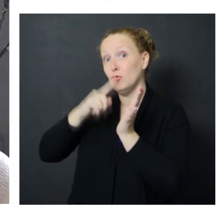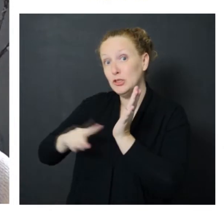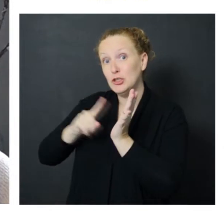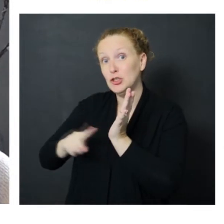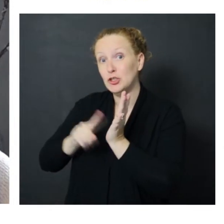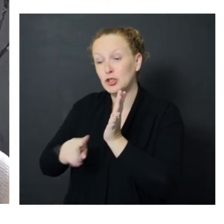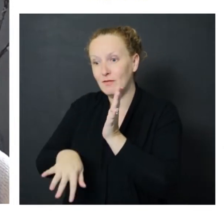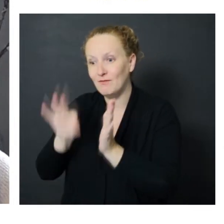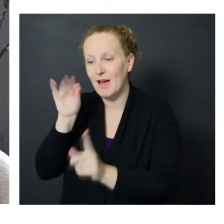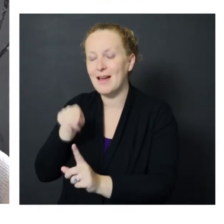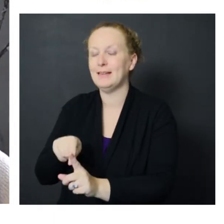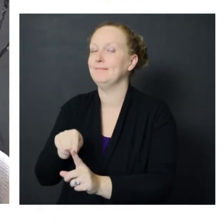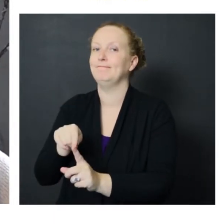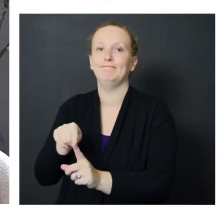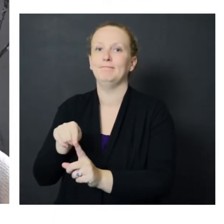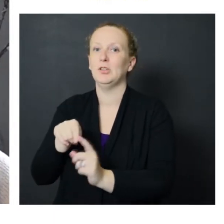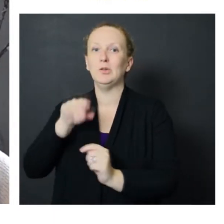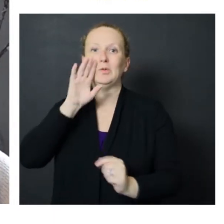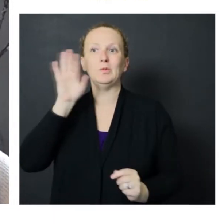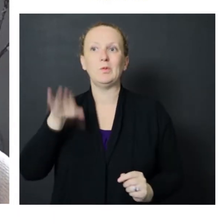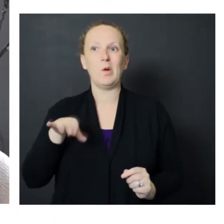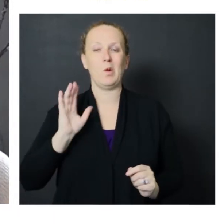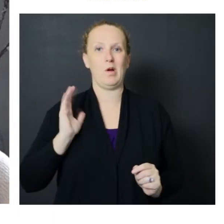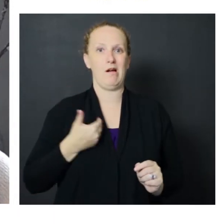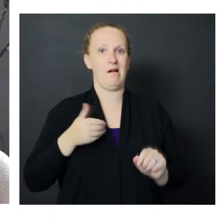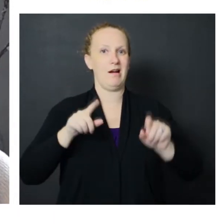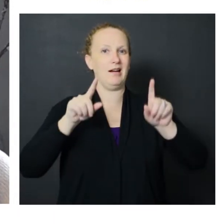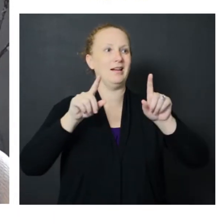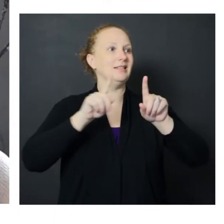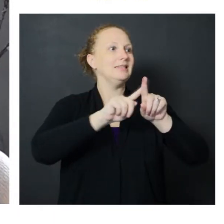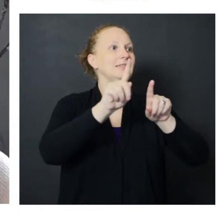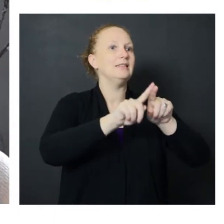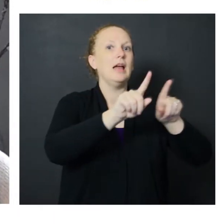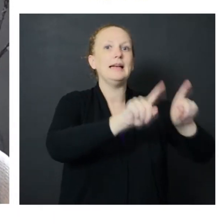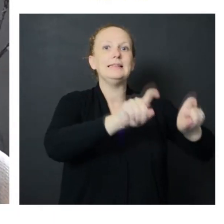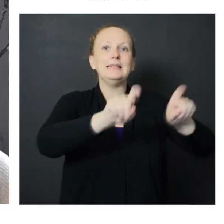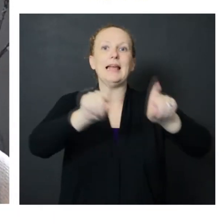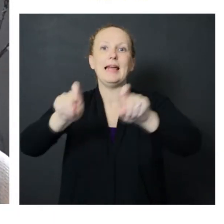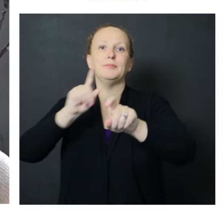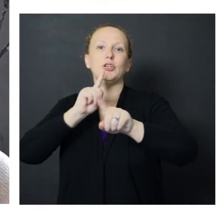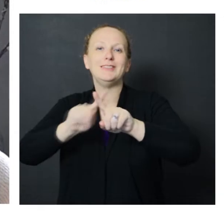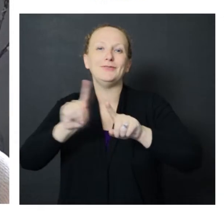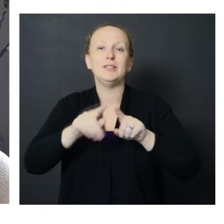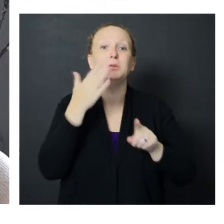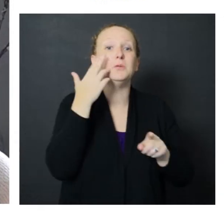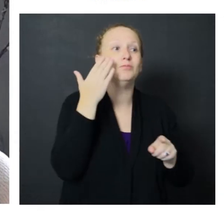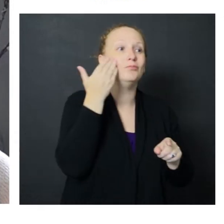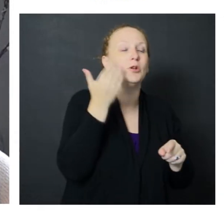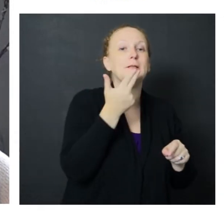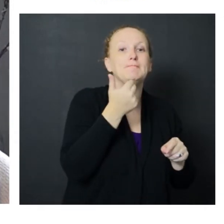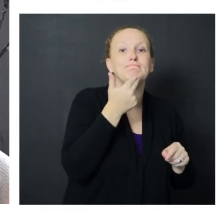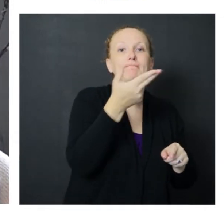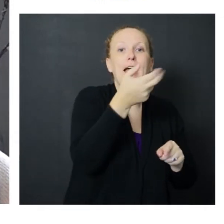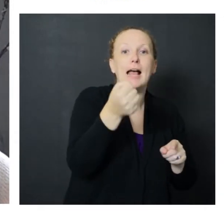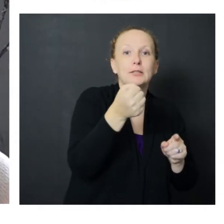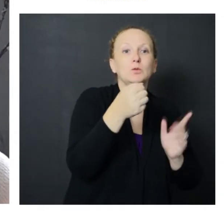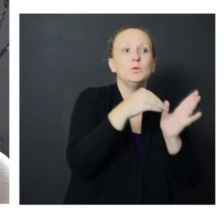because they're different exams, right, exams for college their exams for high school students during them